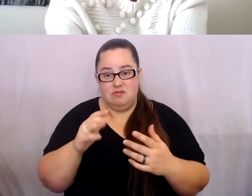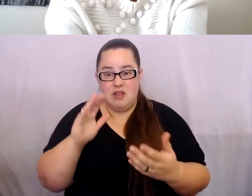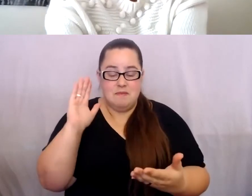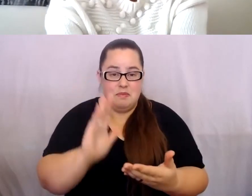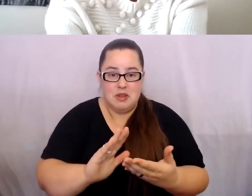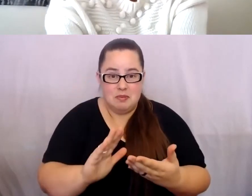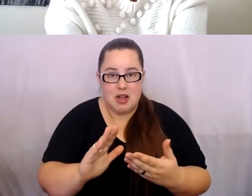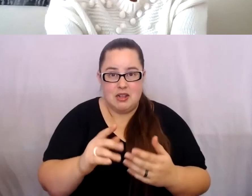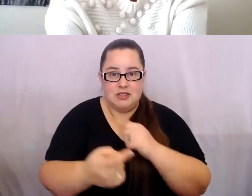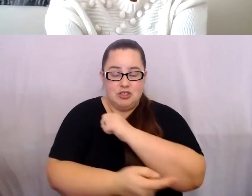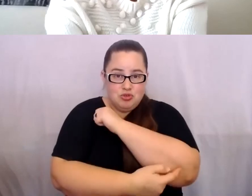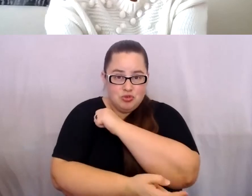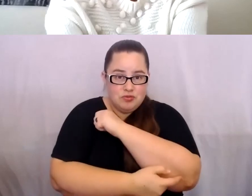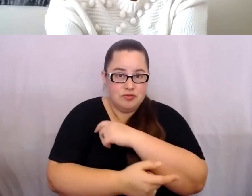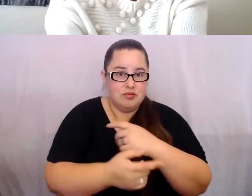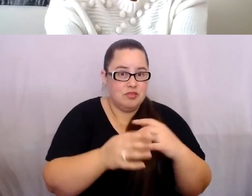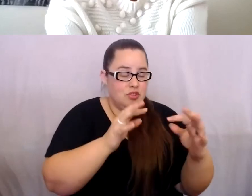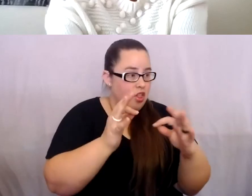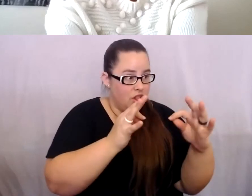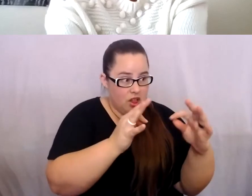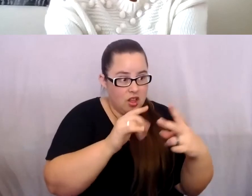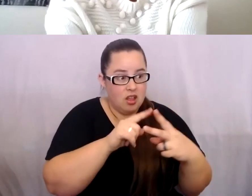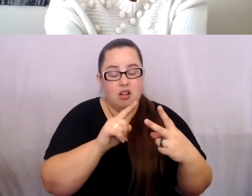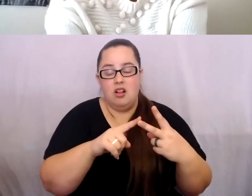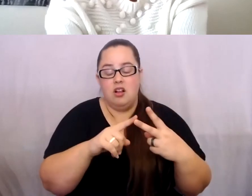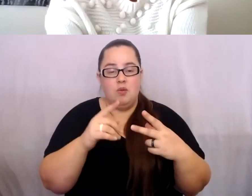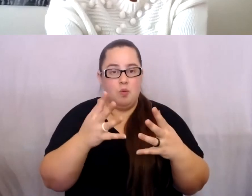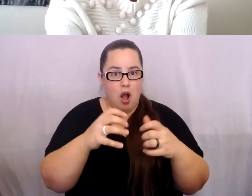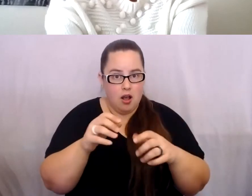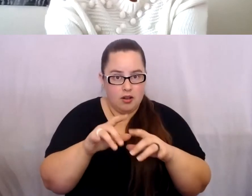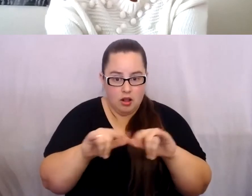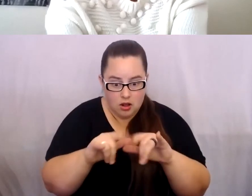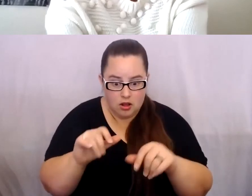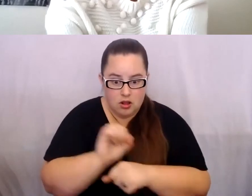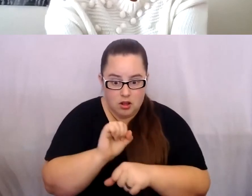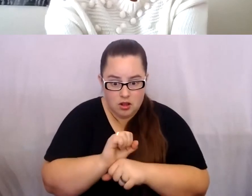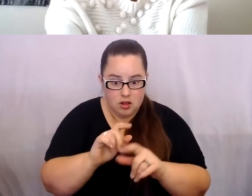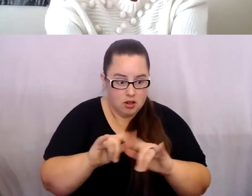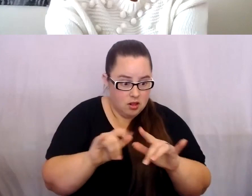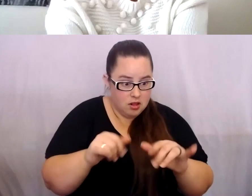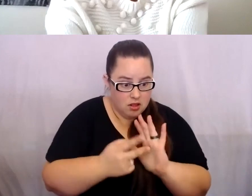as keeping it interactive and engaged through the. Various. Different ways. You know,